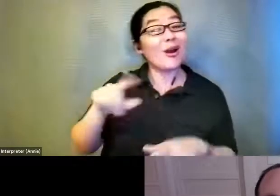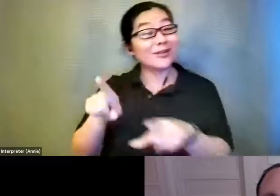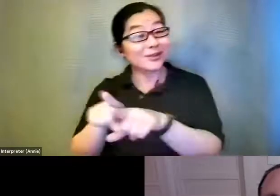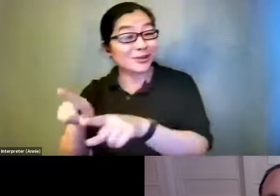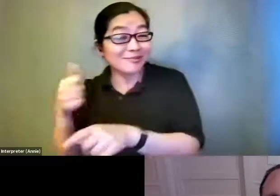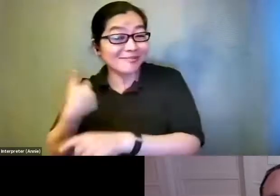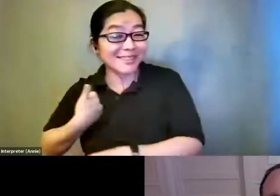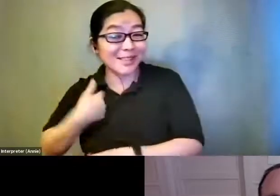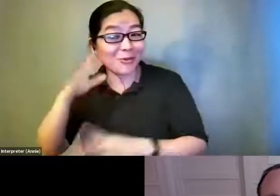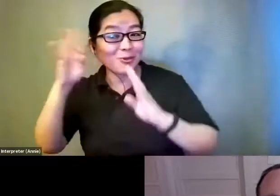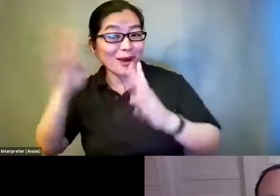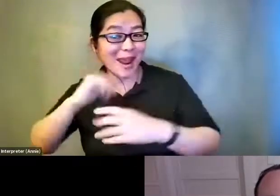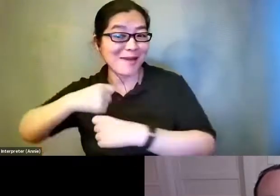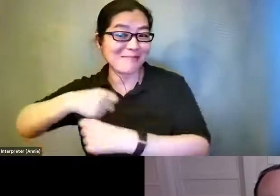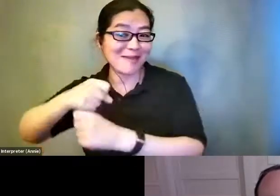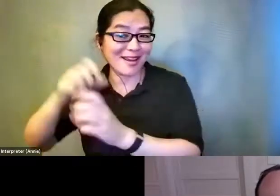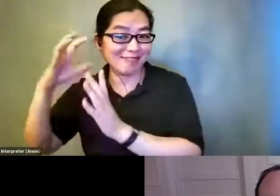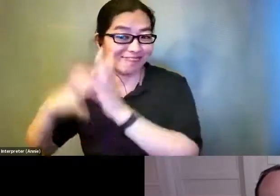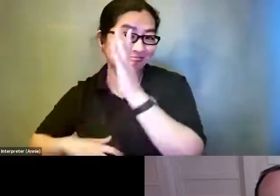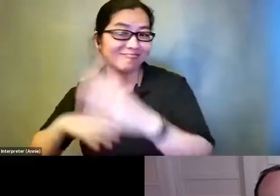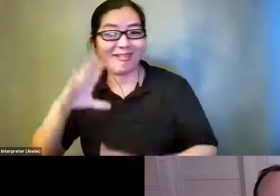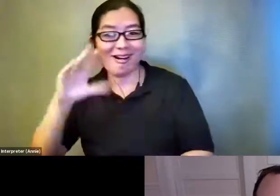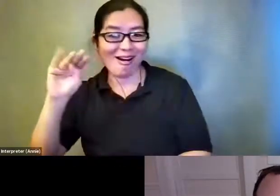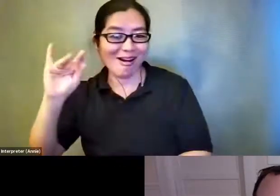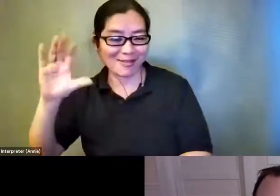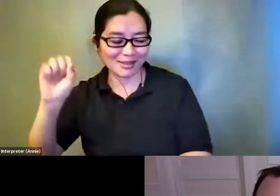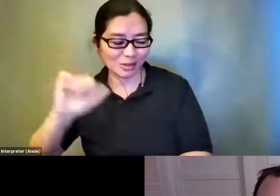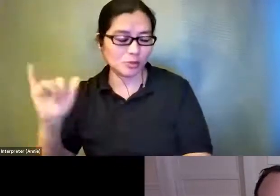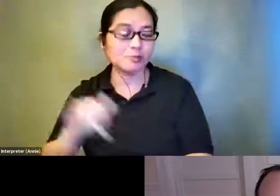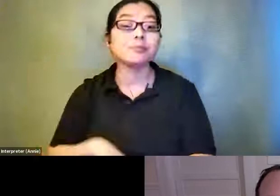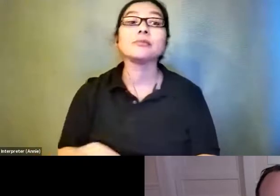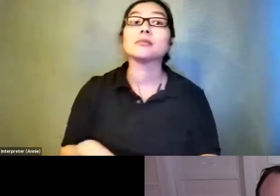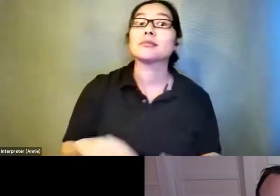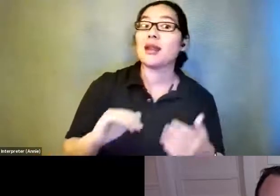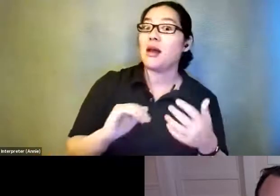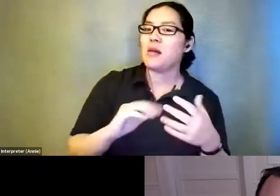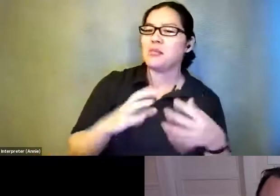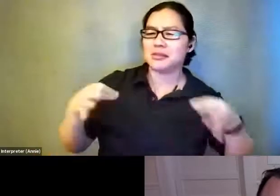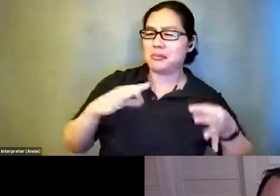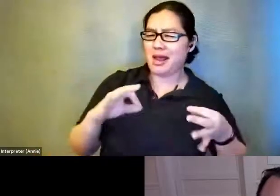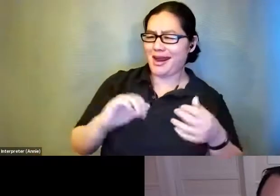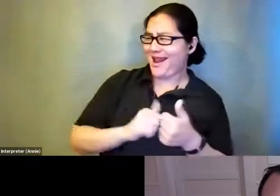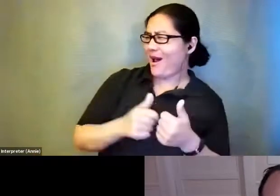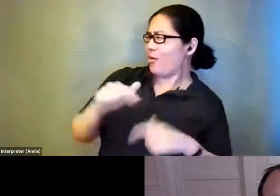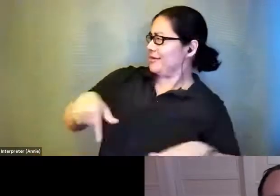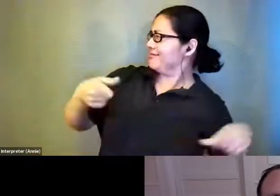about the inception of this how we came to be here. And so I did my